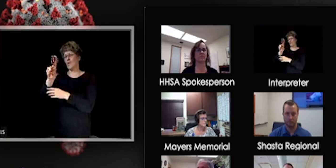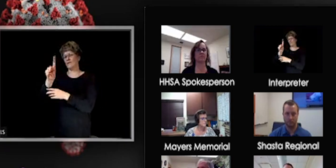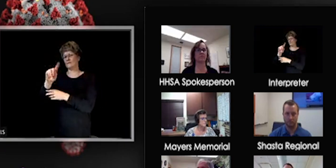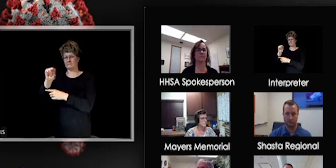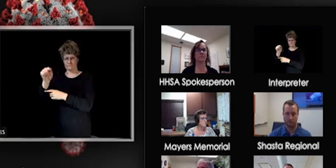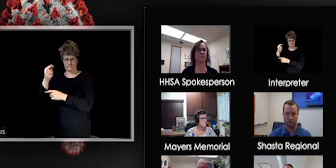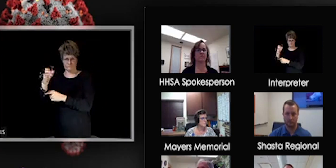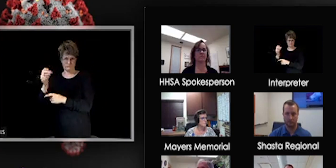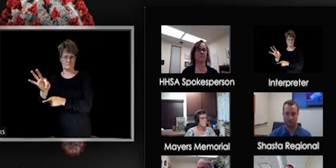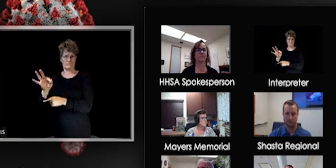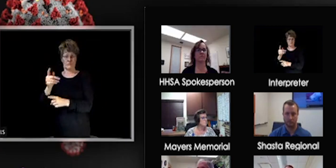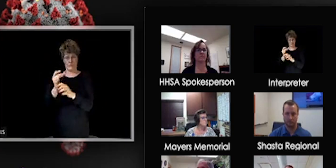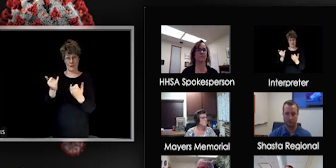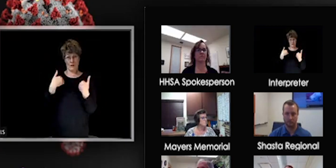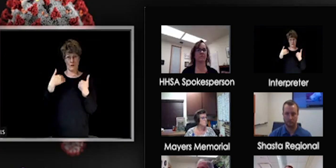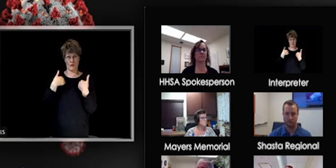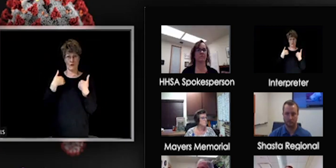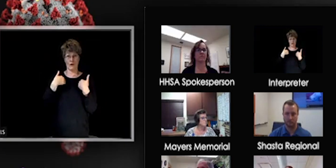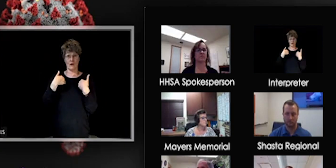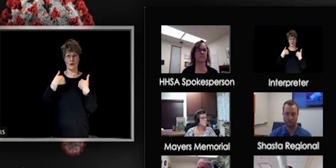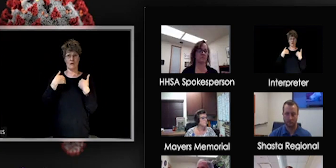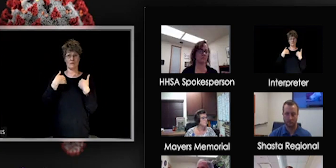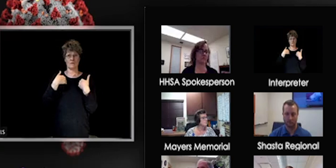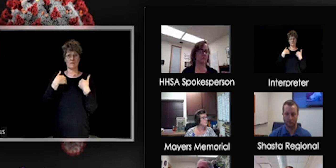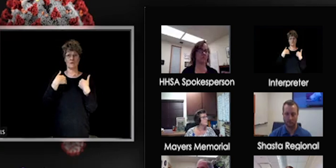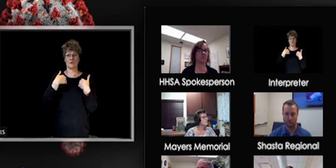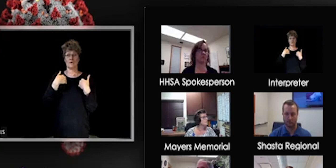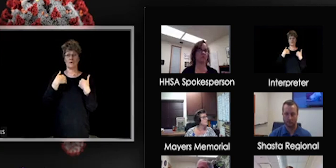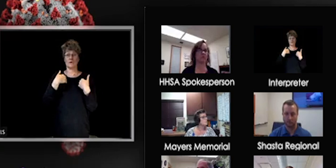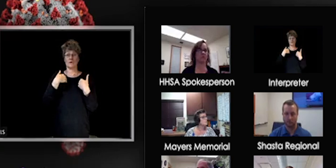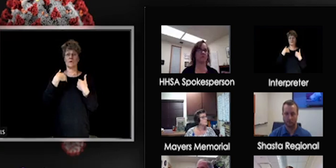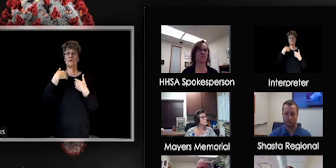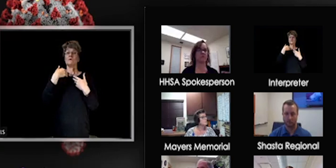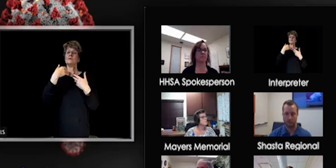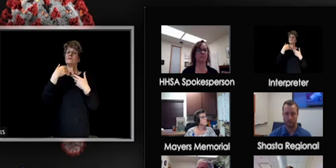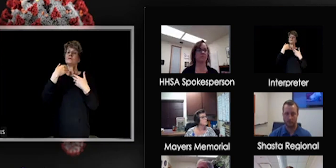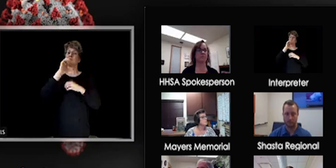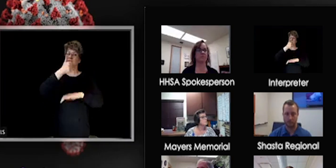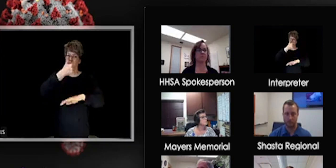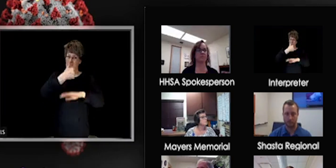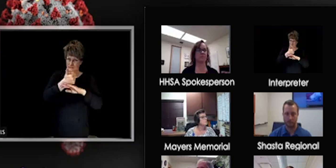make sure that those that are approved meet some standards. There’s a lot of good tests